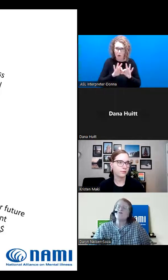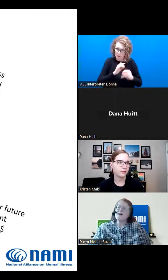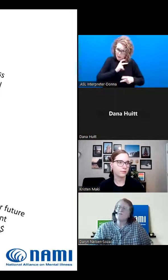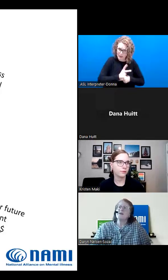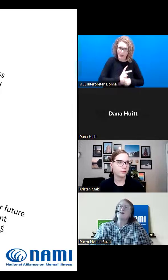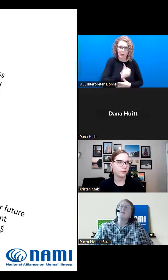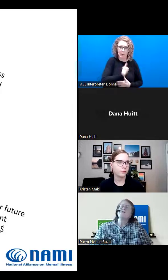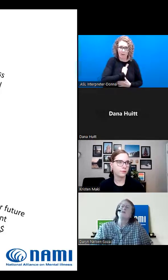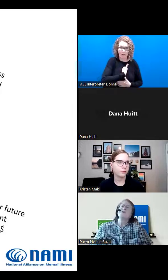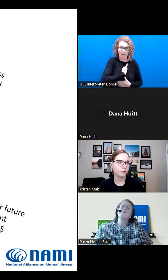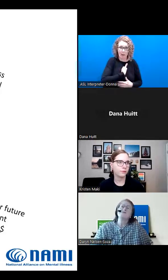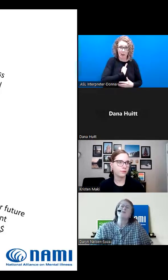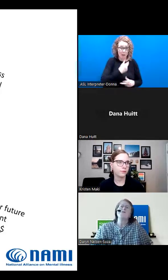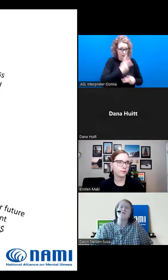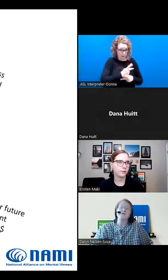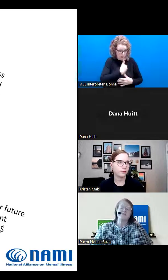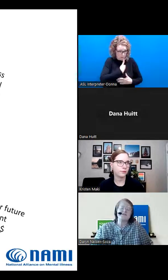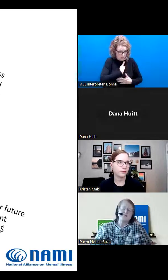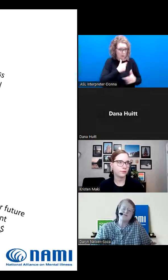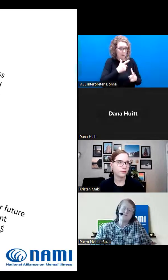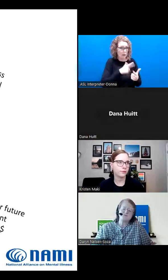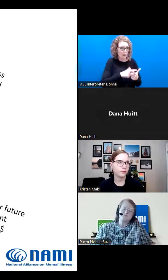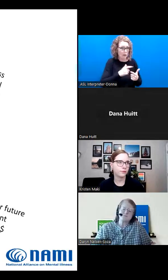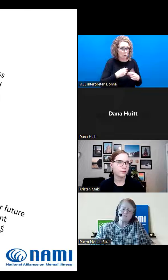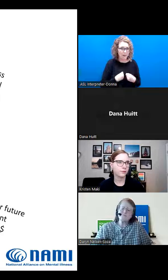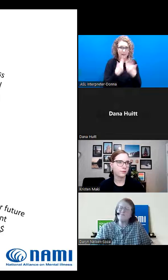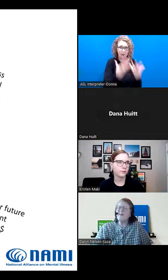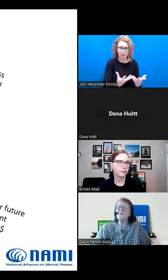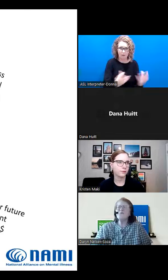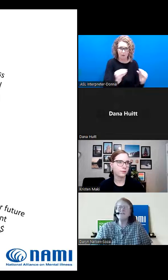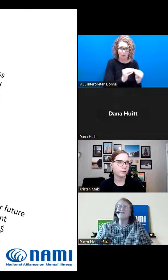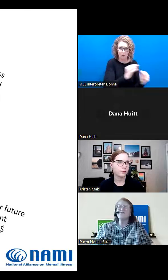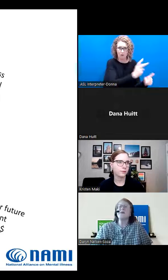decrease their saving ability for retirement themselves,